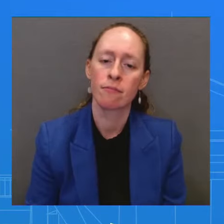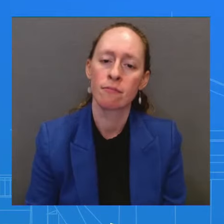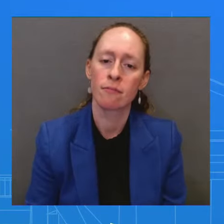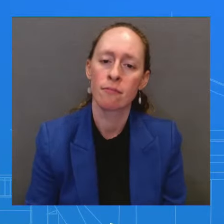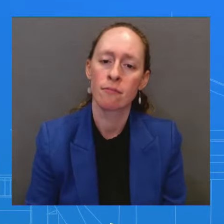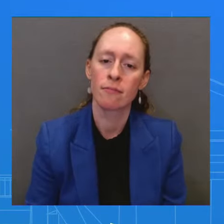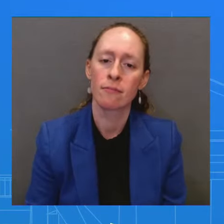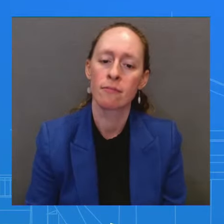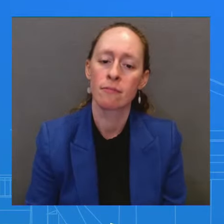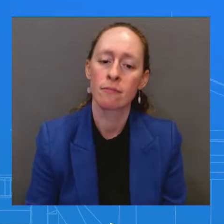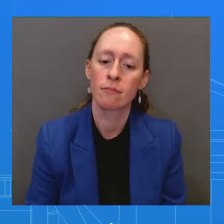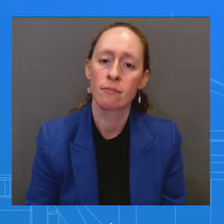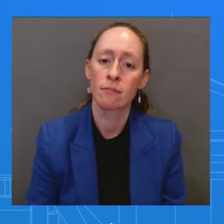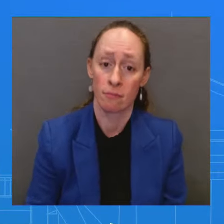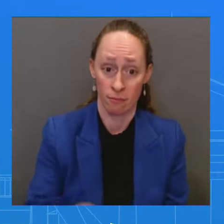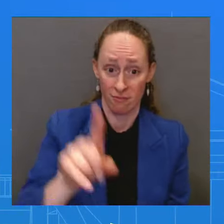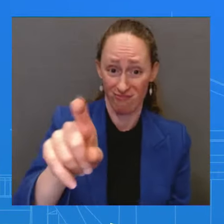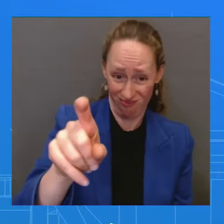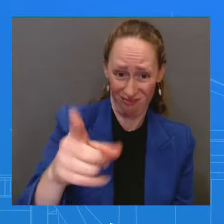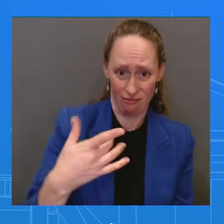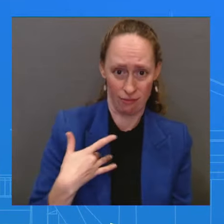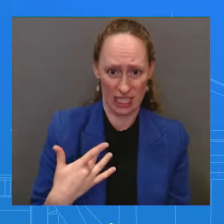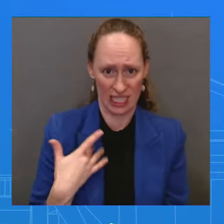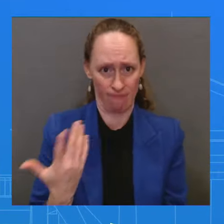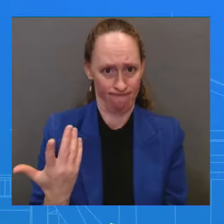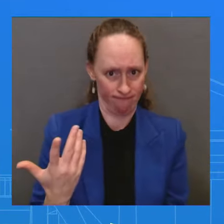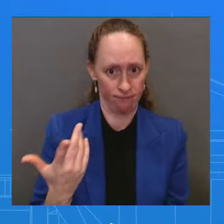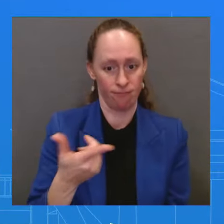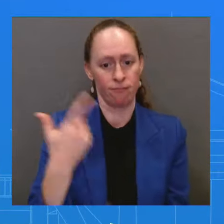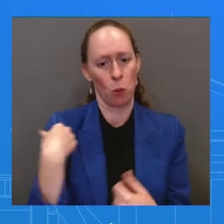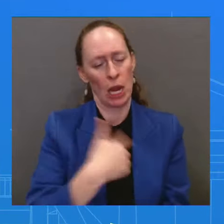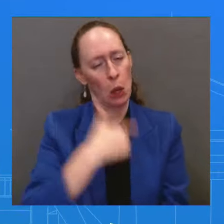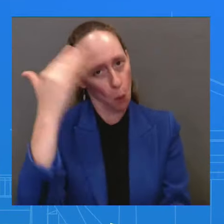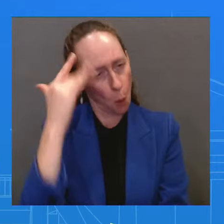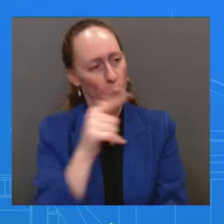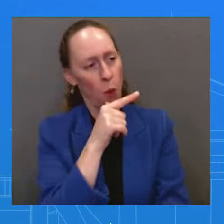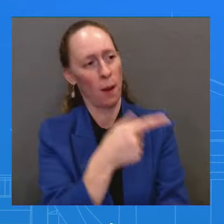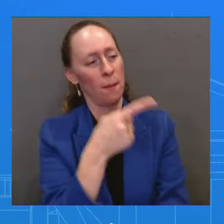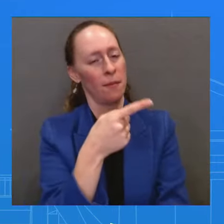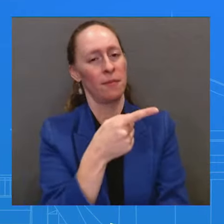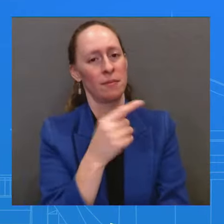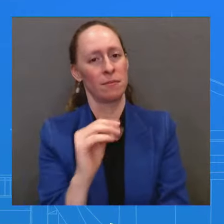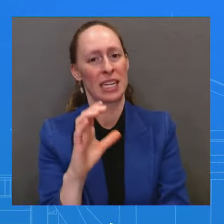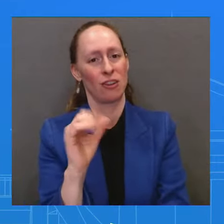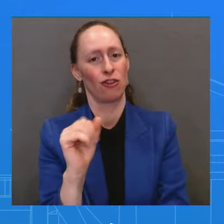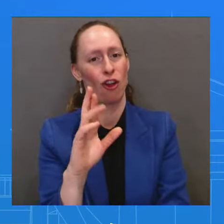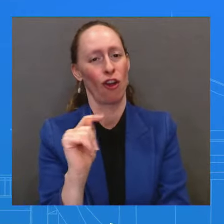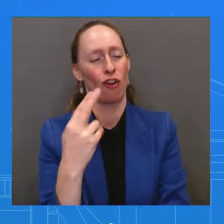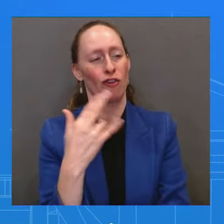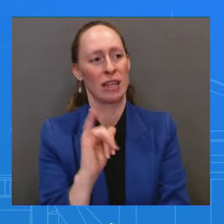Ms. Jean-Pierre: So, look -- The Press: -- there wasn't more support for the existing Speaker? Ms. Jean-Pierre: Again, I'm not going to get into who's running or who's not running.